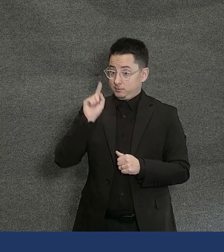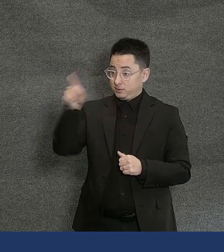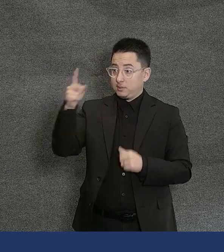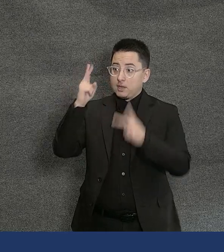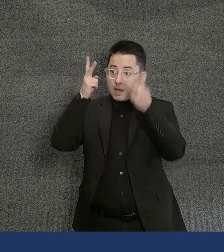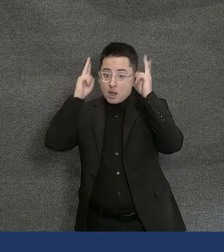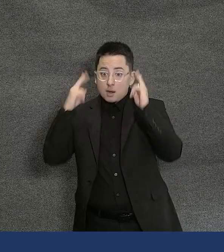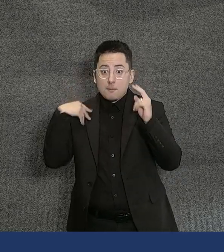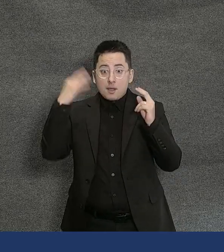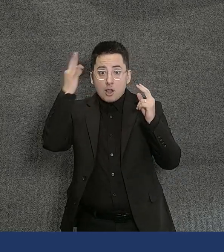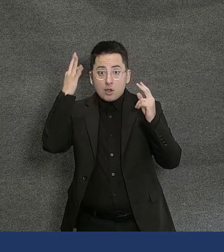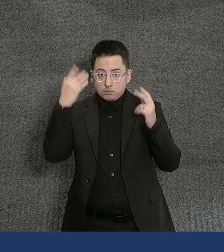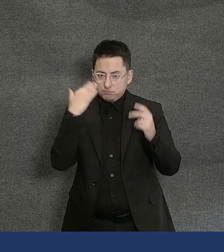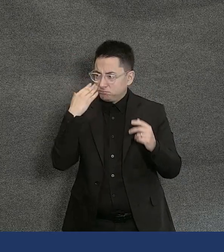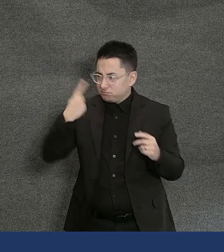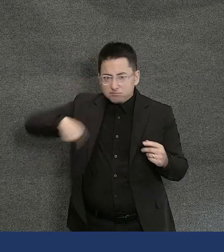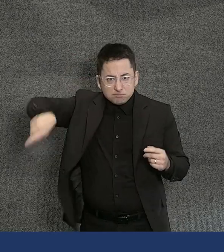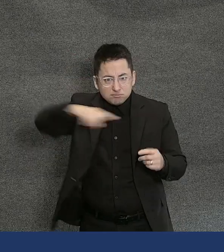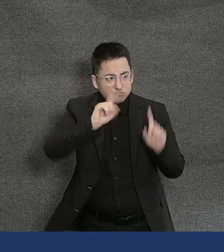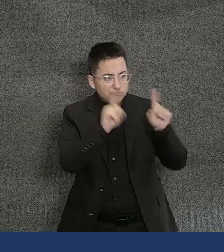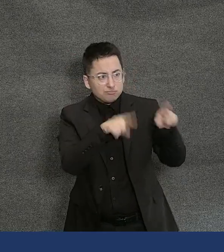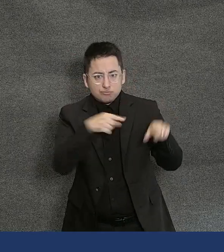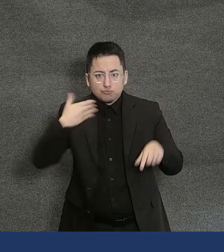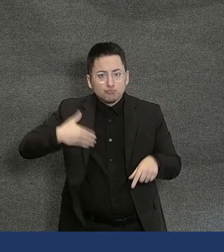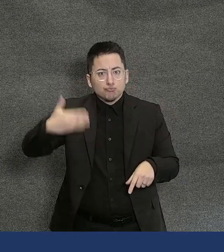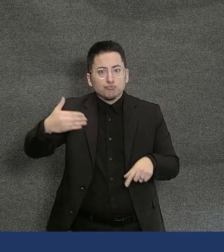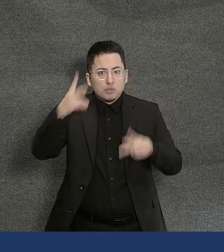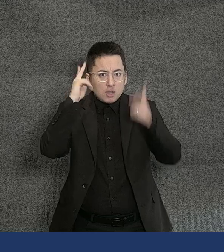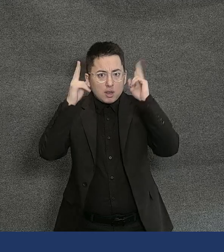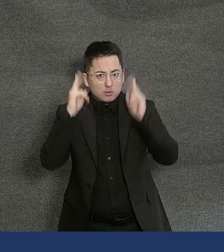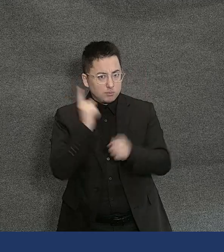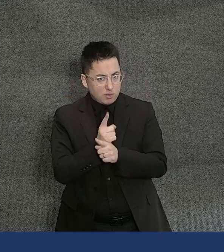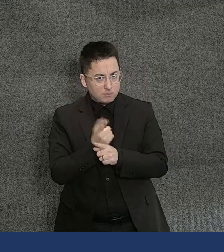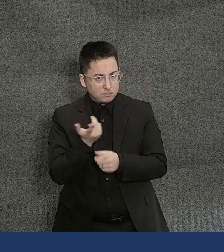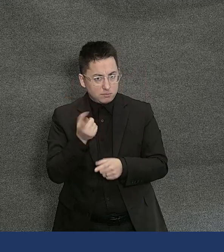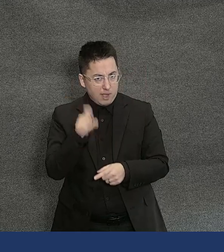does, so something very normal, I went there